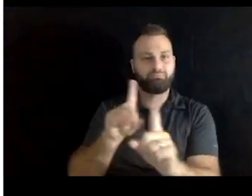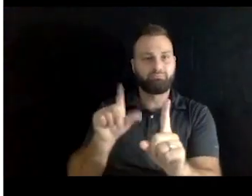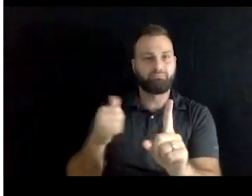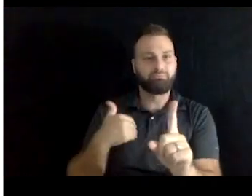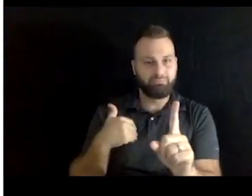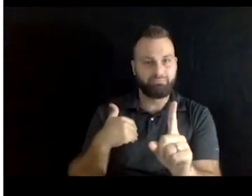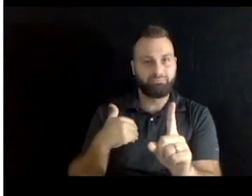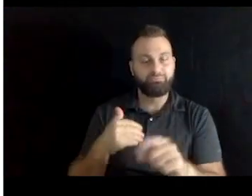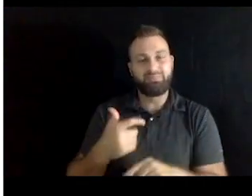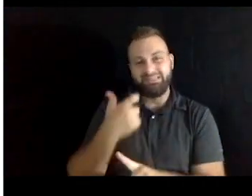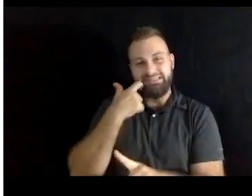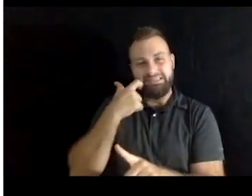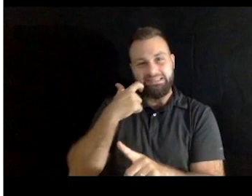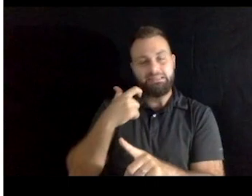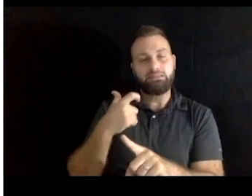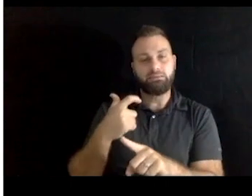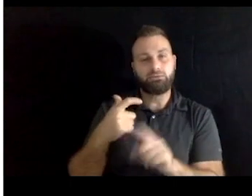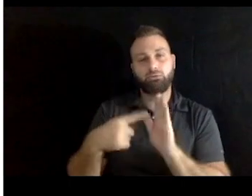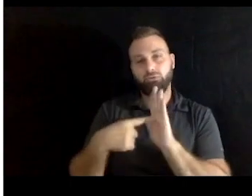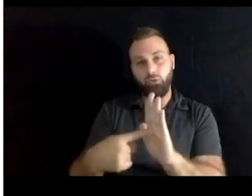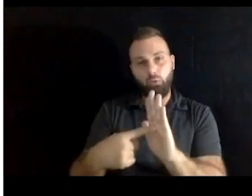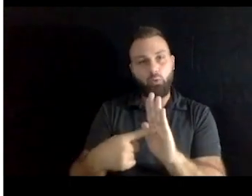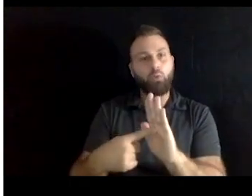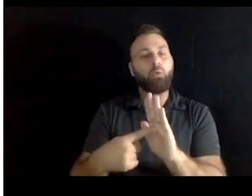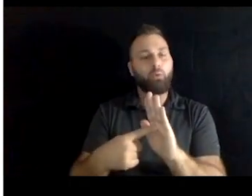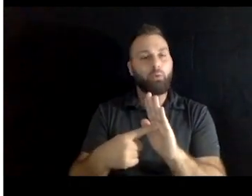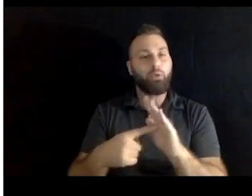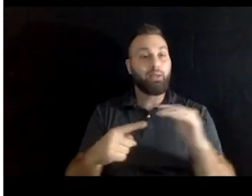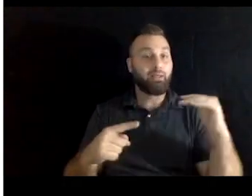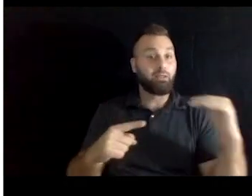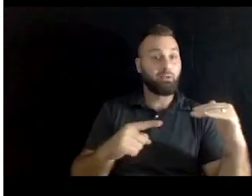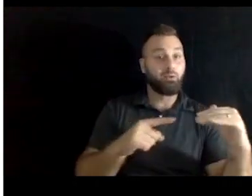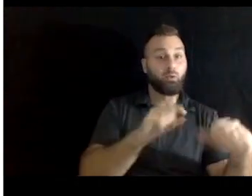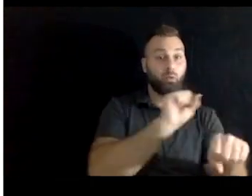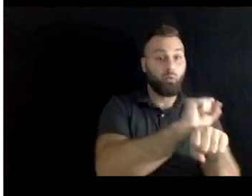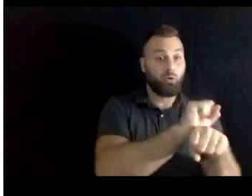are these large gap still between things like labor force participation between